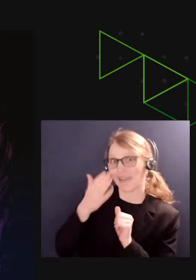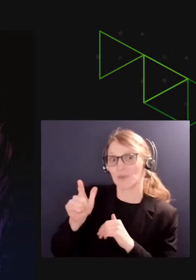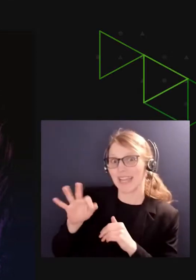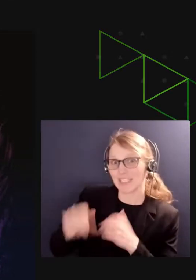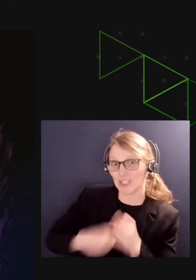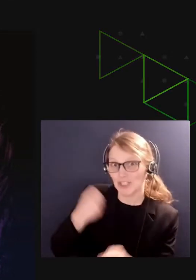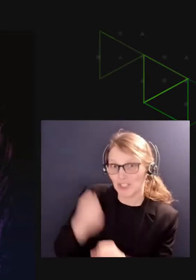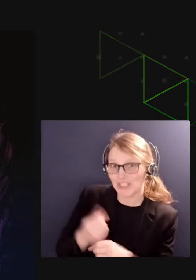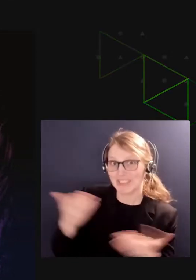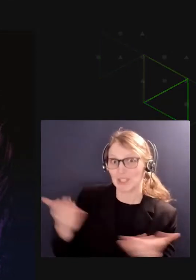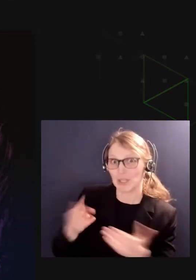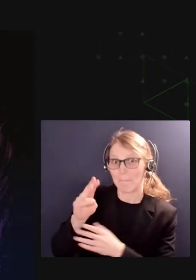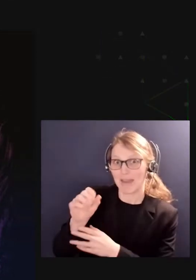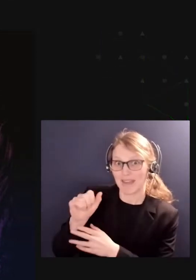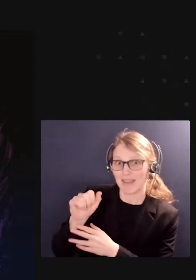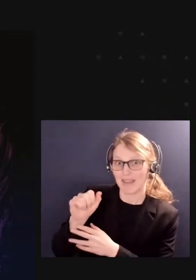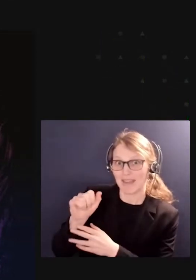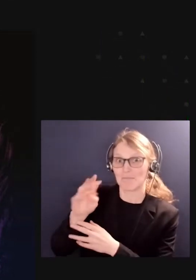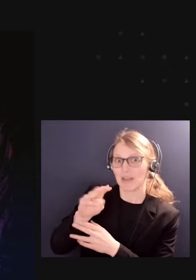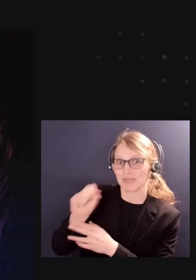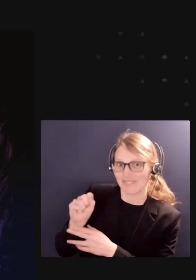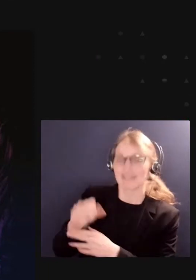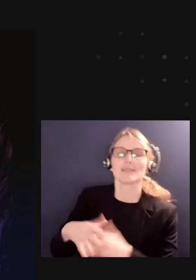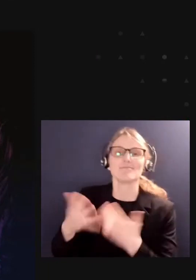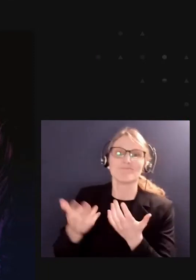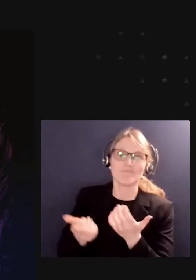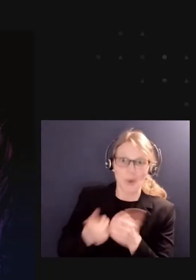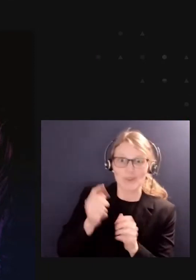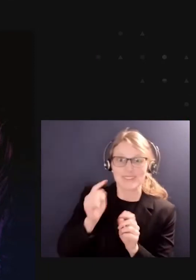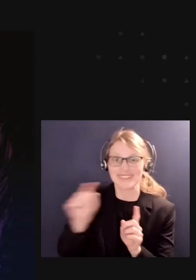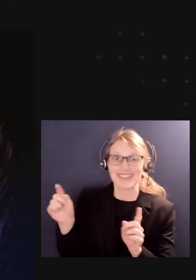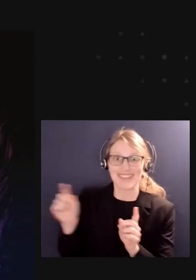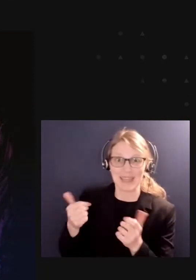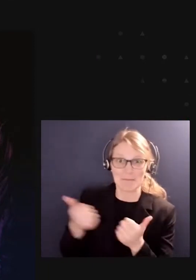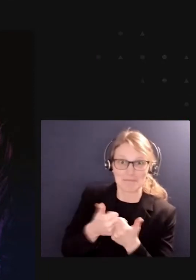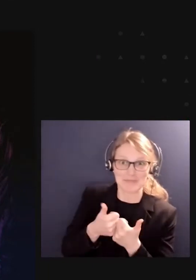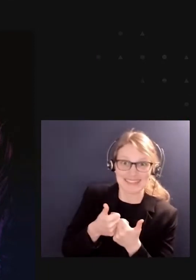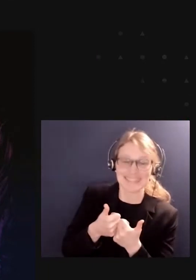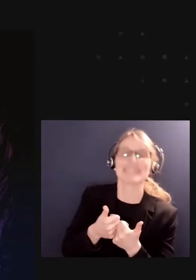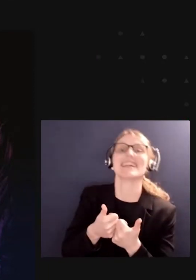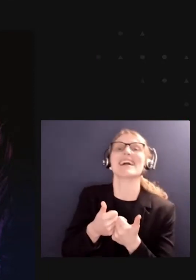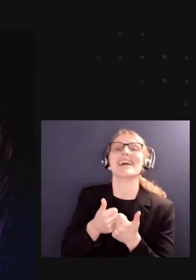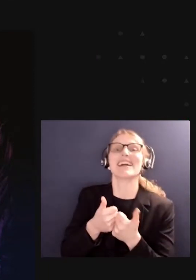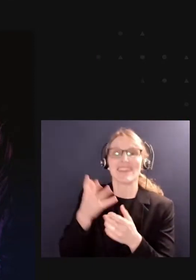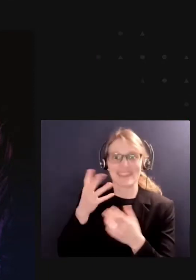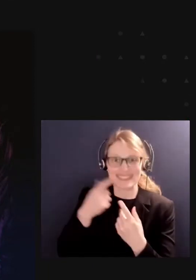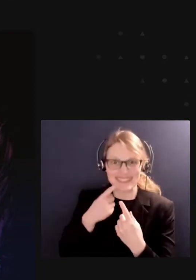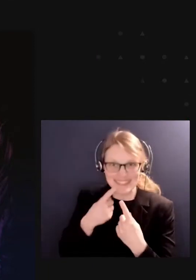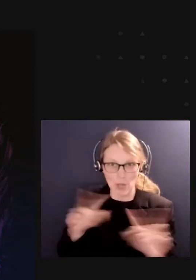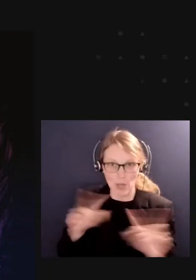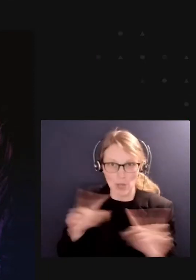most of those, vast majority, in games, I recently announced that I will be stepping down to spend a little more time